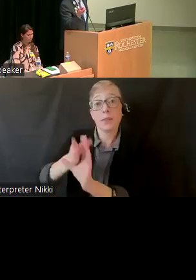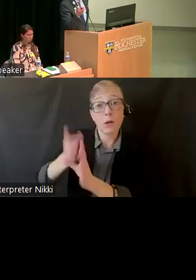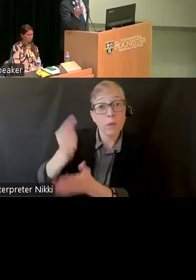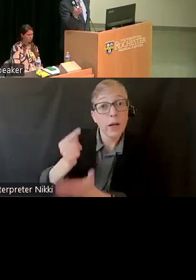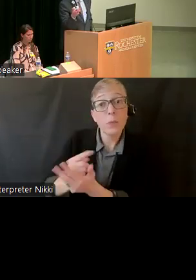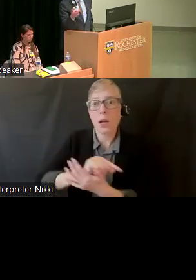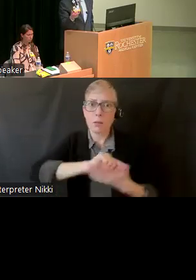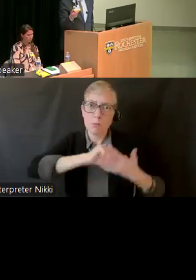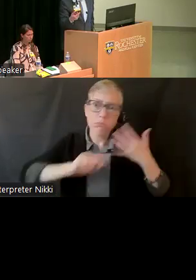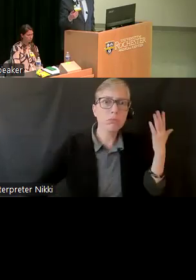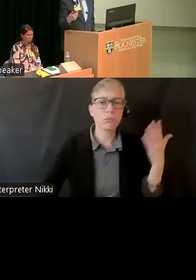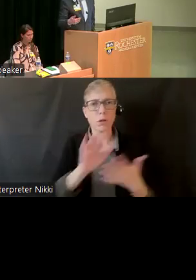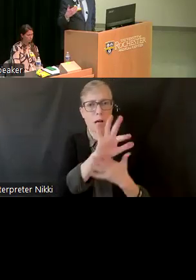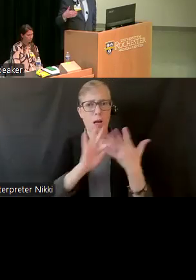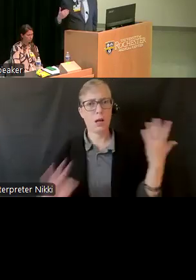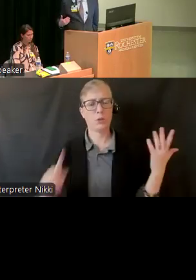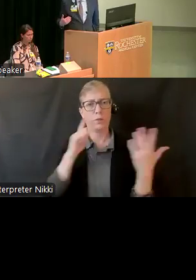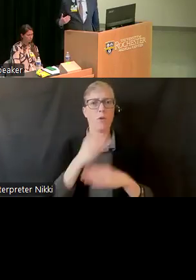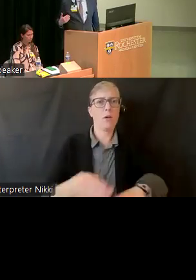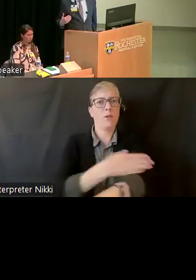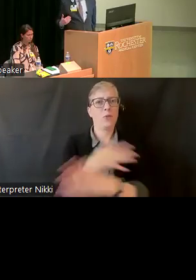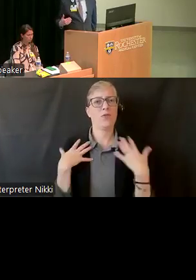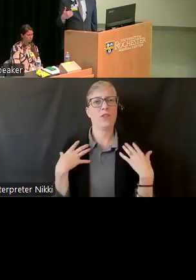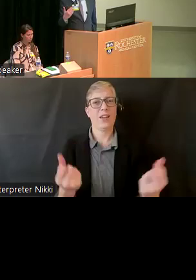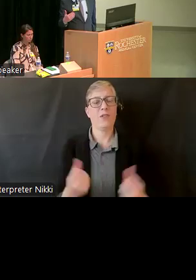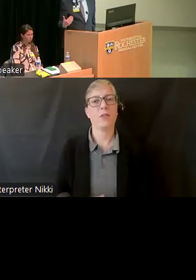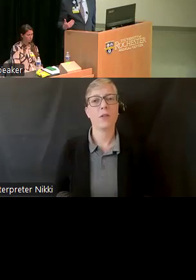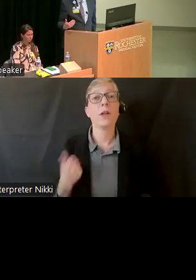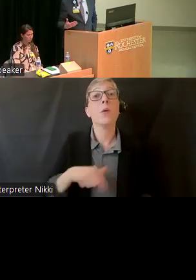uh efforts that we want to make to hold the organization accountable for work-based well-being